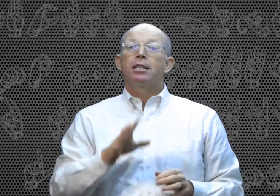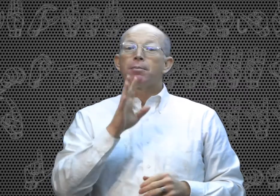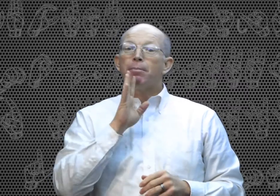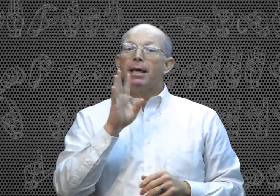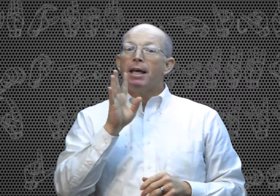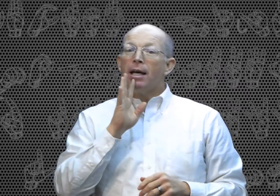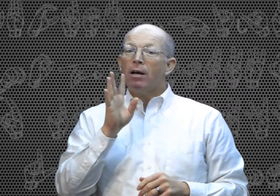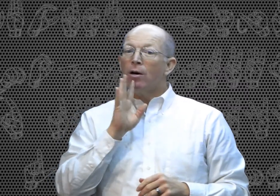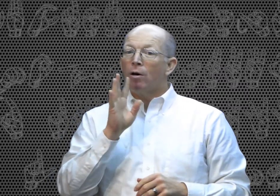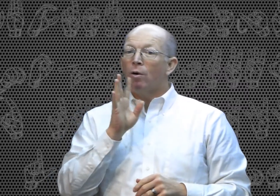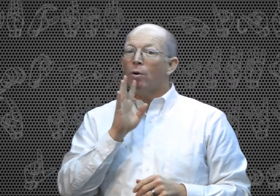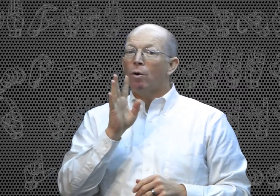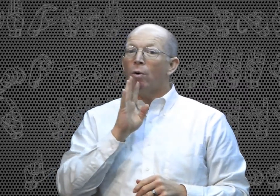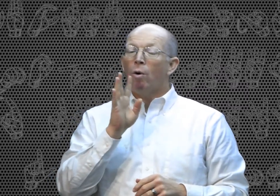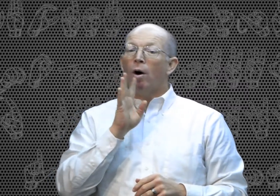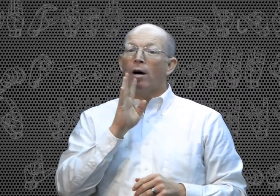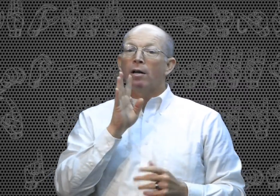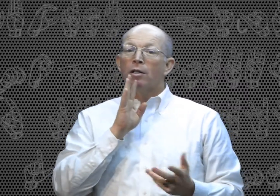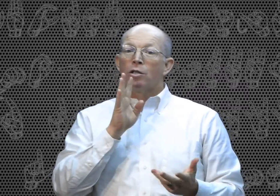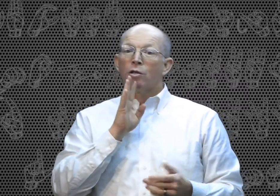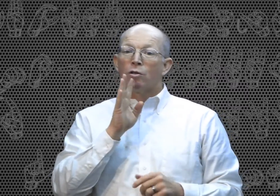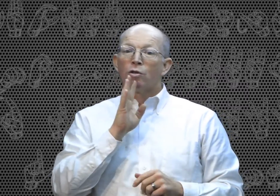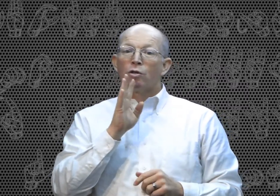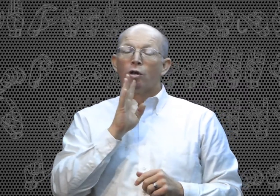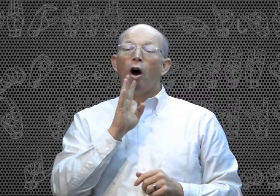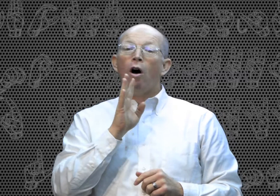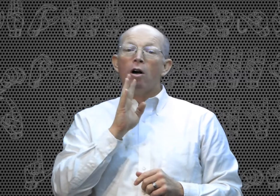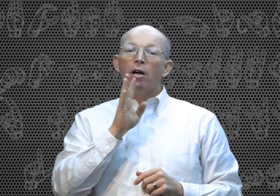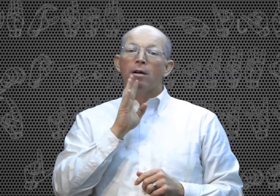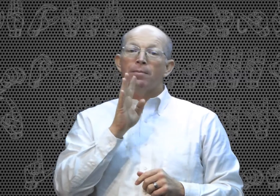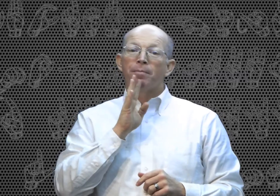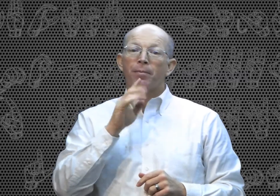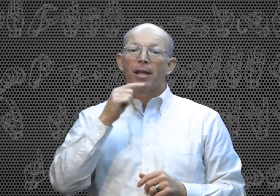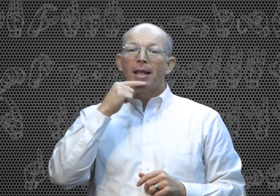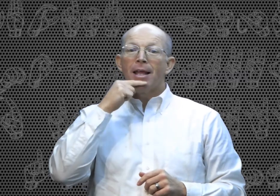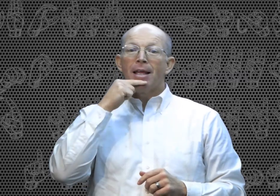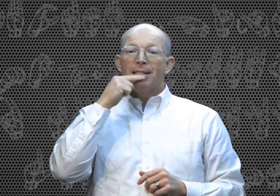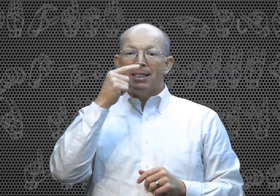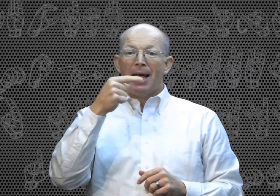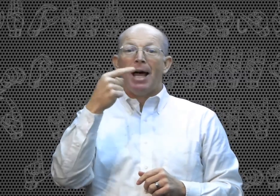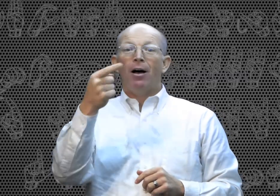SPEAK or TALK